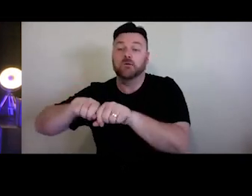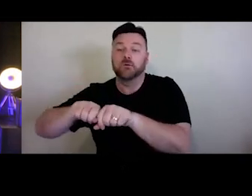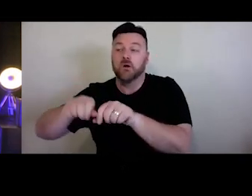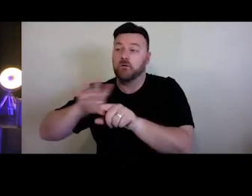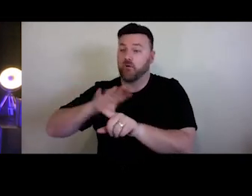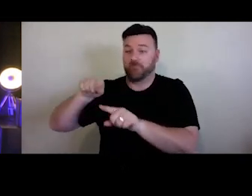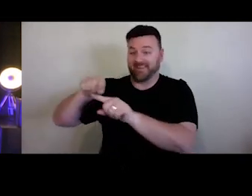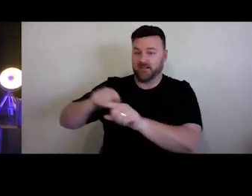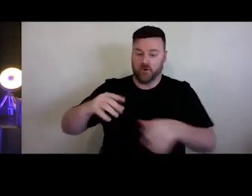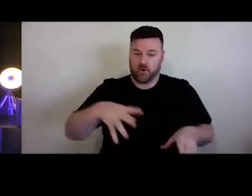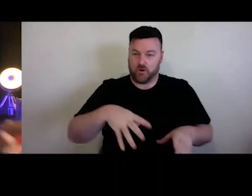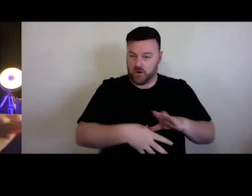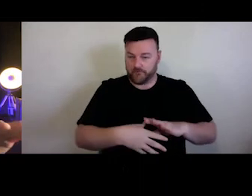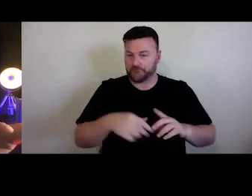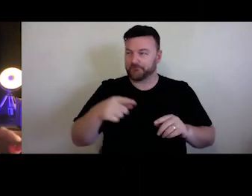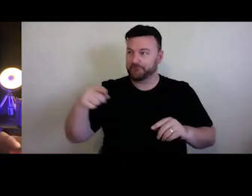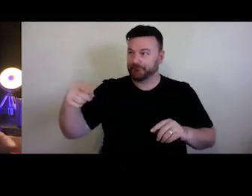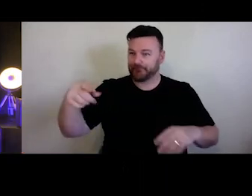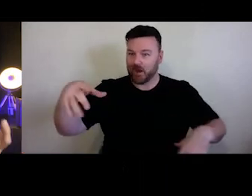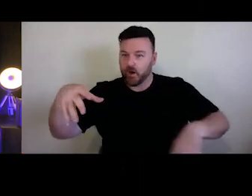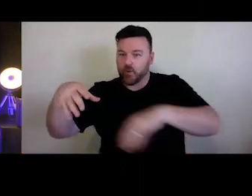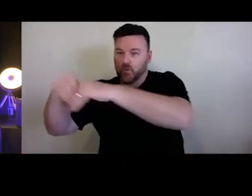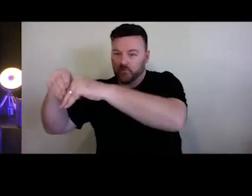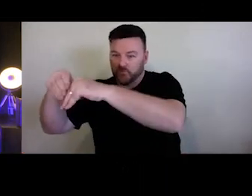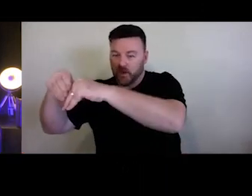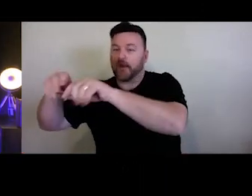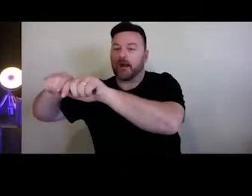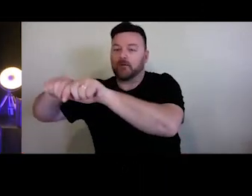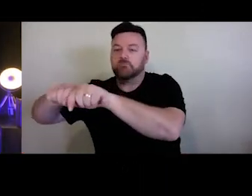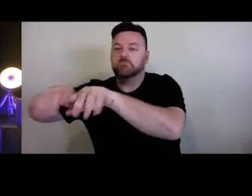digitally in the Cloud to many different sources as well. Up to 30